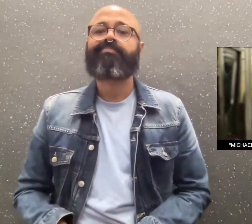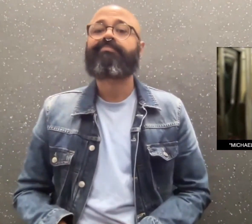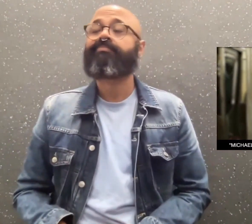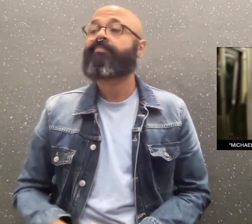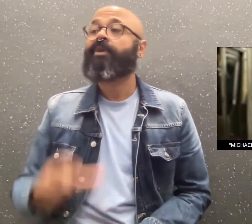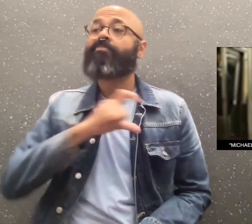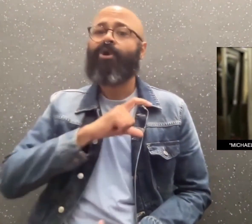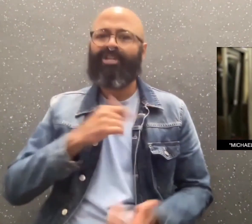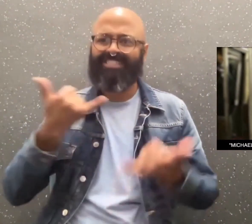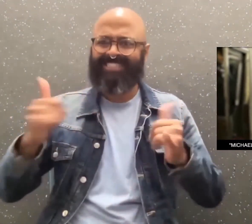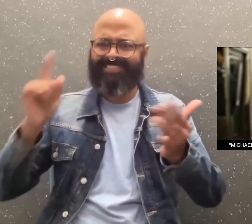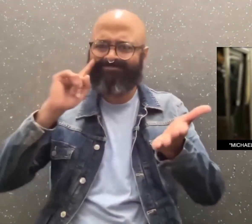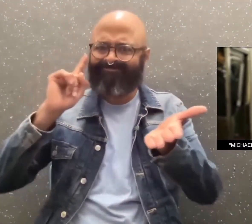Police are still investigating.